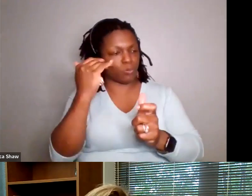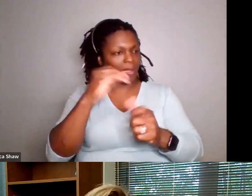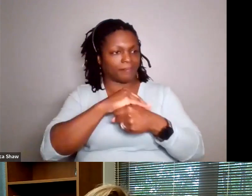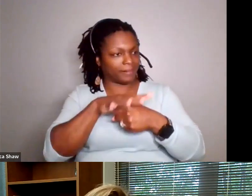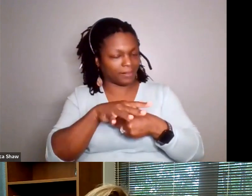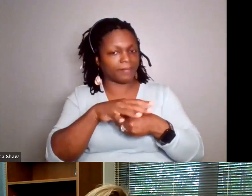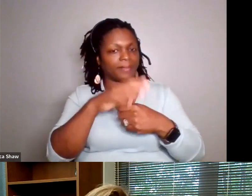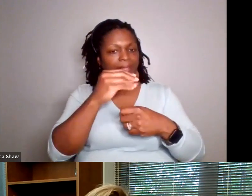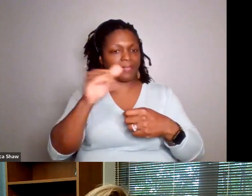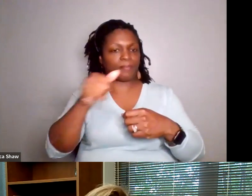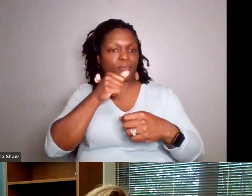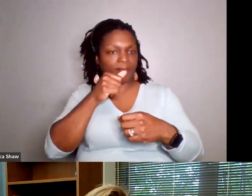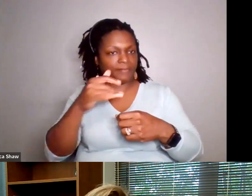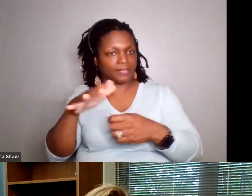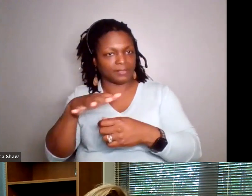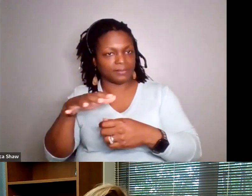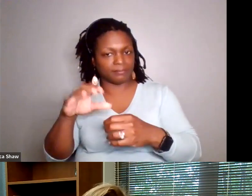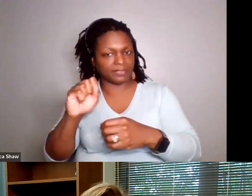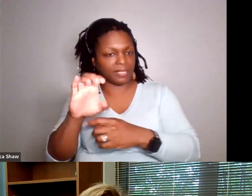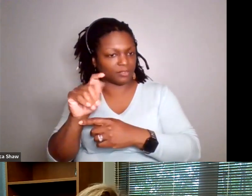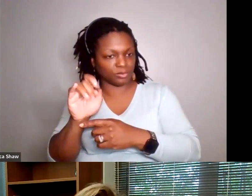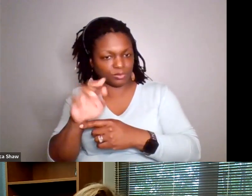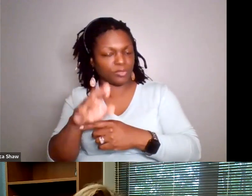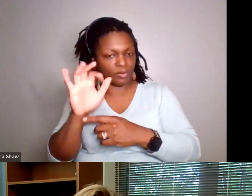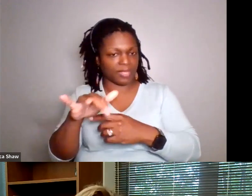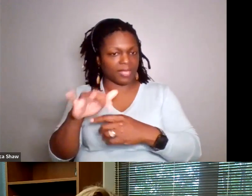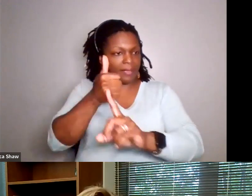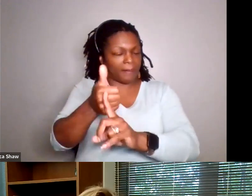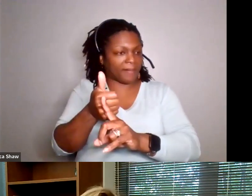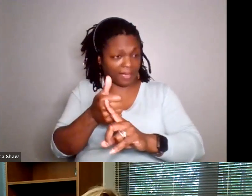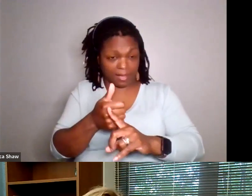sector i'll i'll start and then if you guys want to jump in.